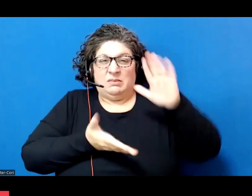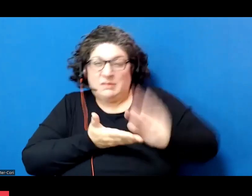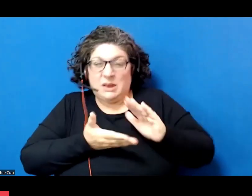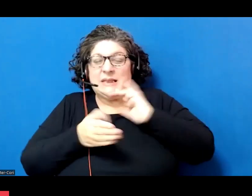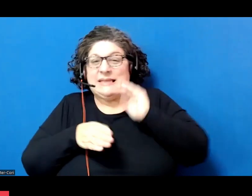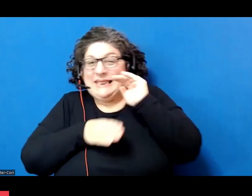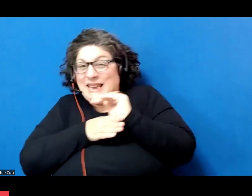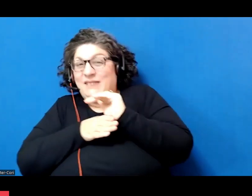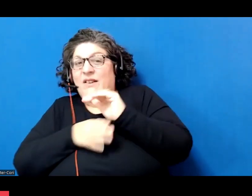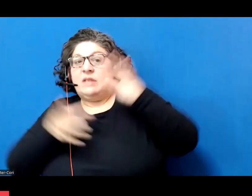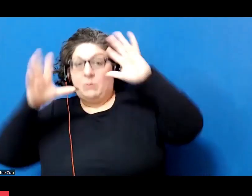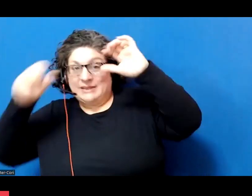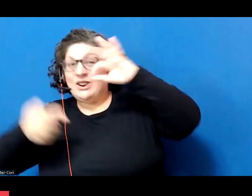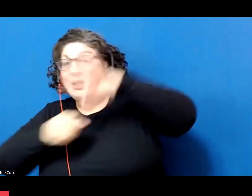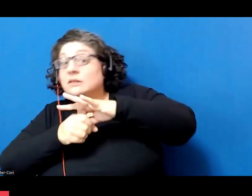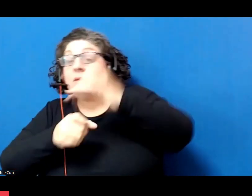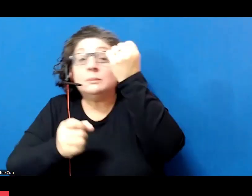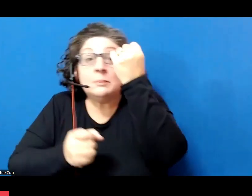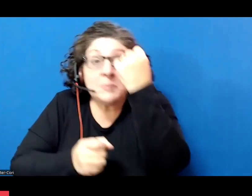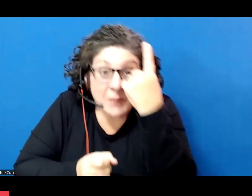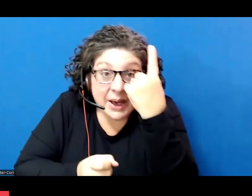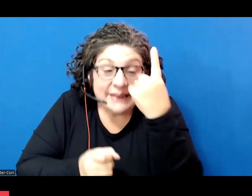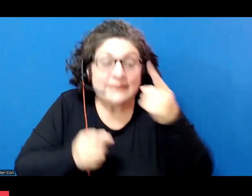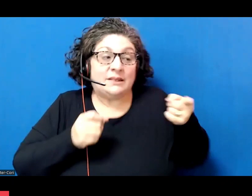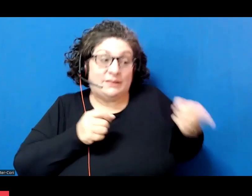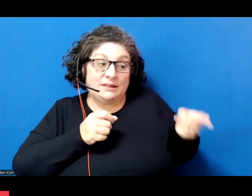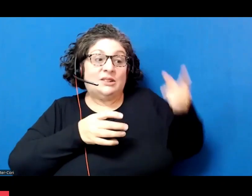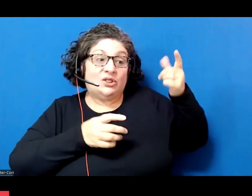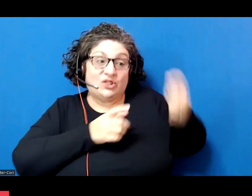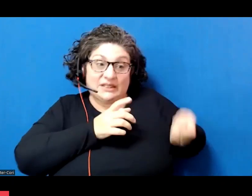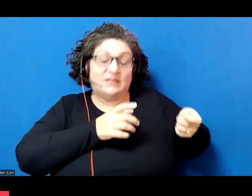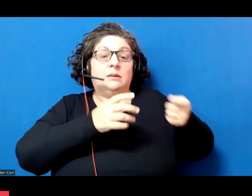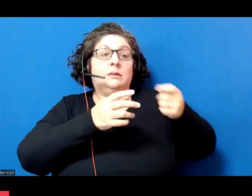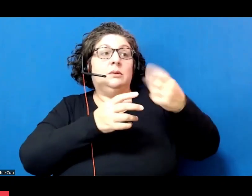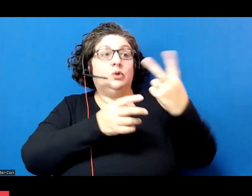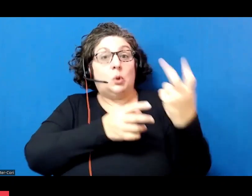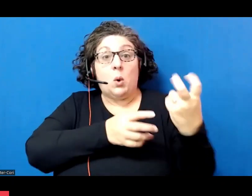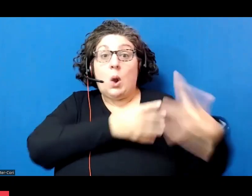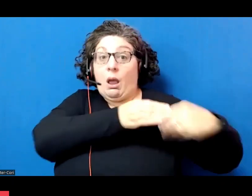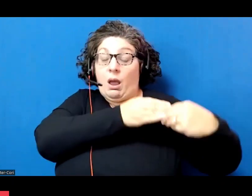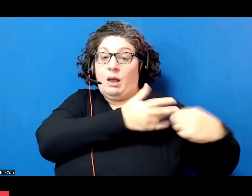election, but, but, Justice Alito joined by two other justices noted there was merit to